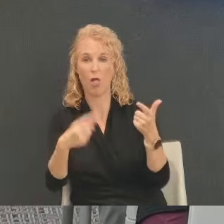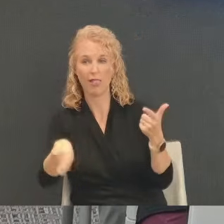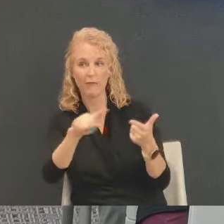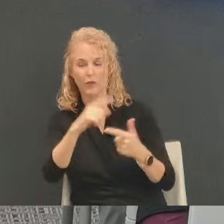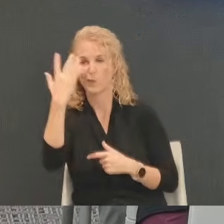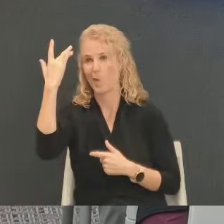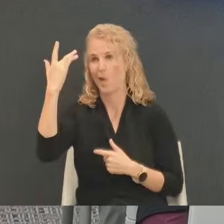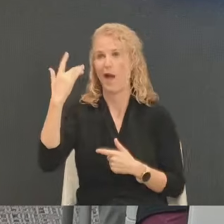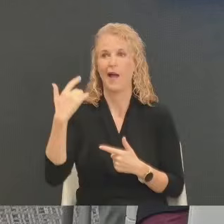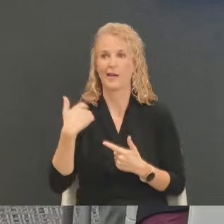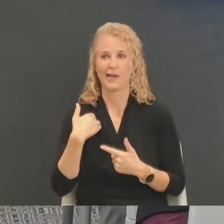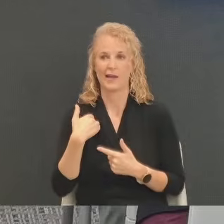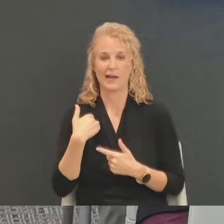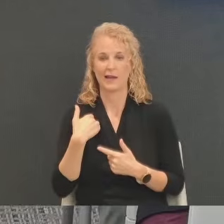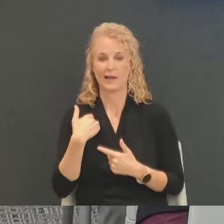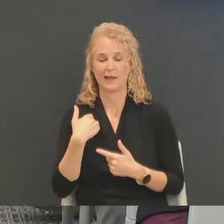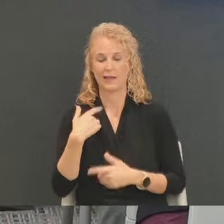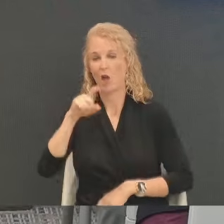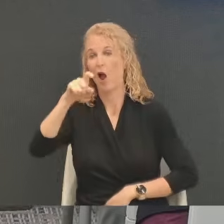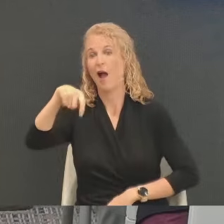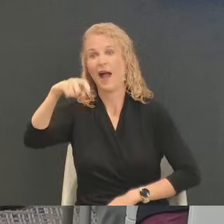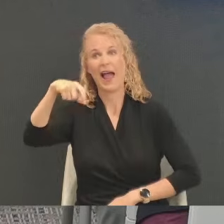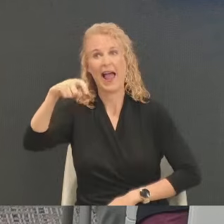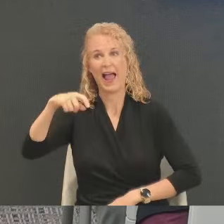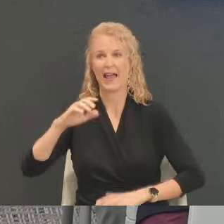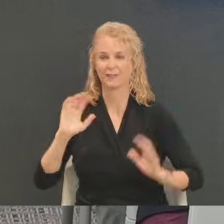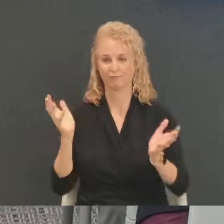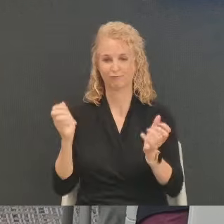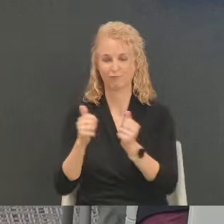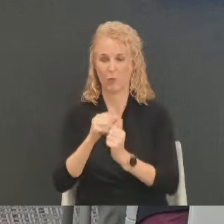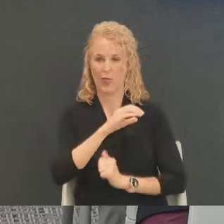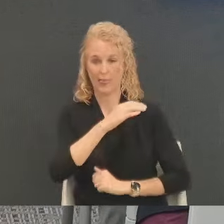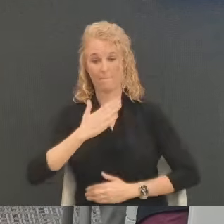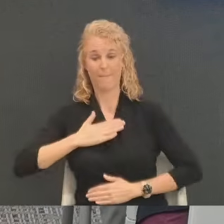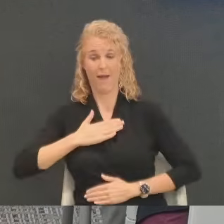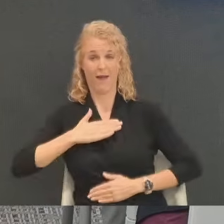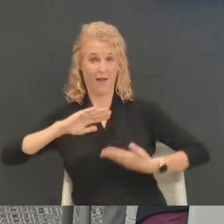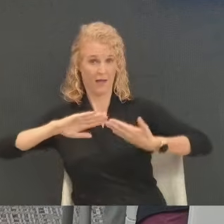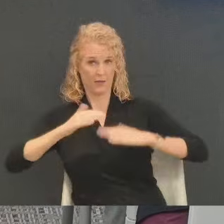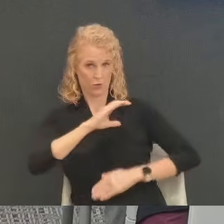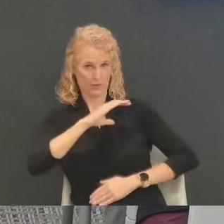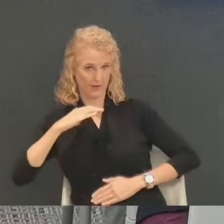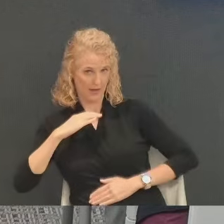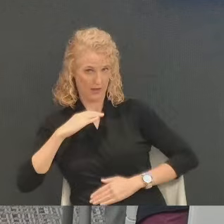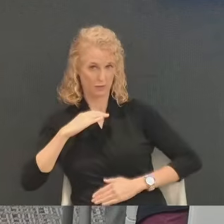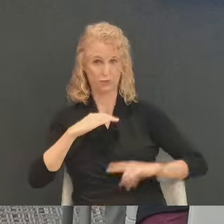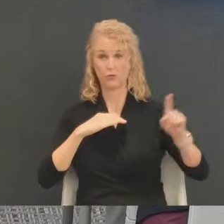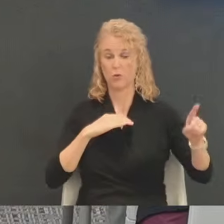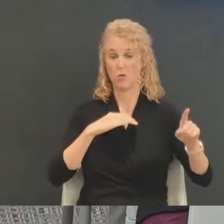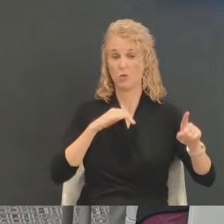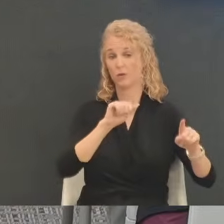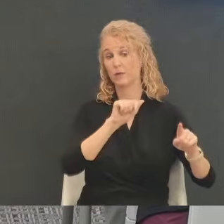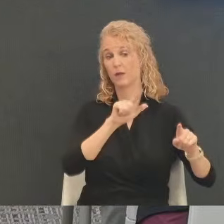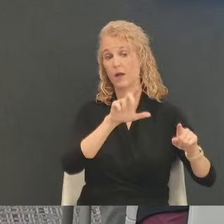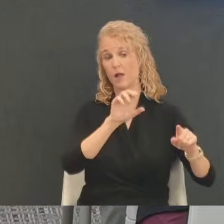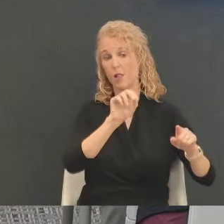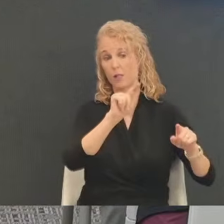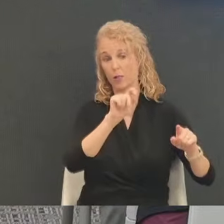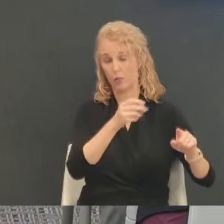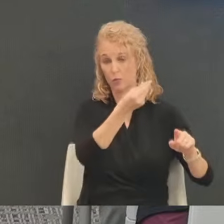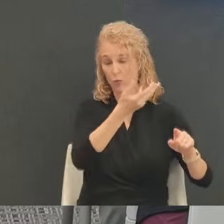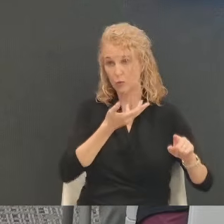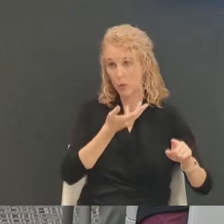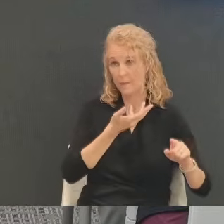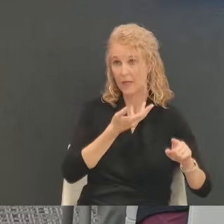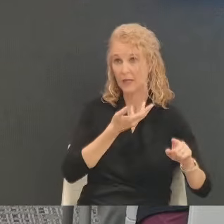to always go back to the community council and so Mr. Aluotto informed me that it would be a process